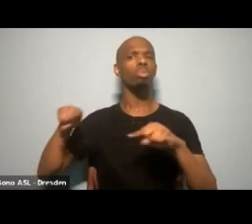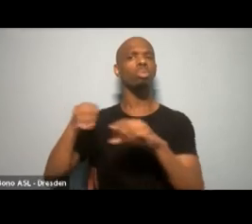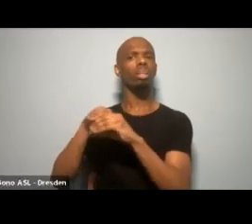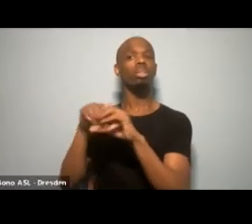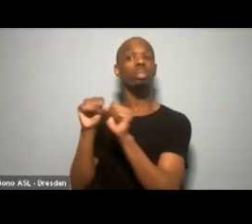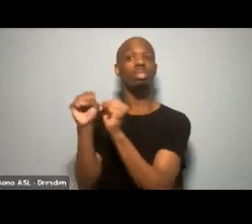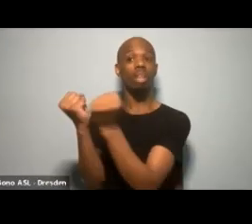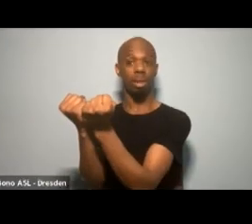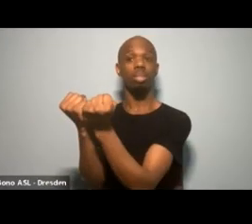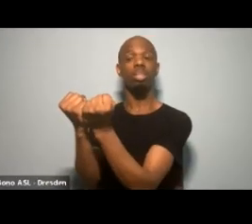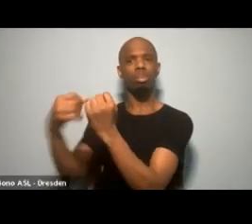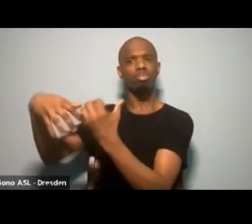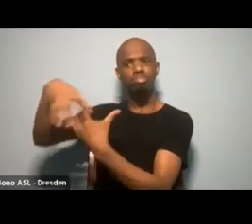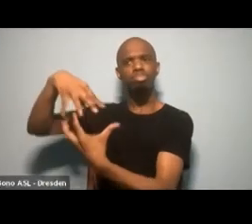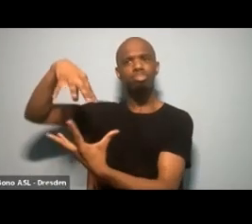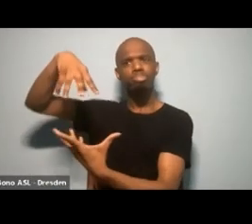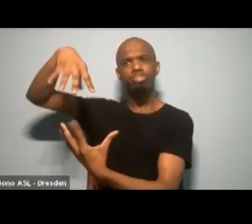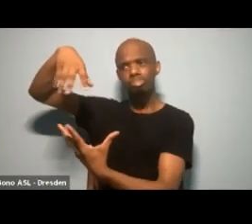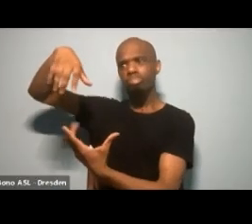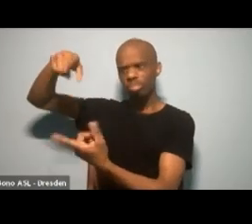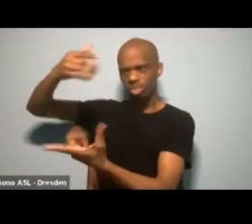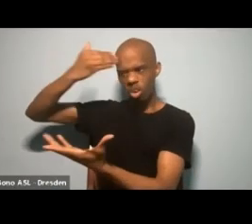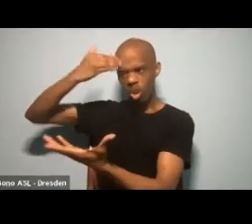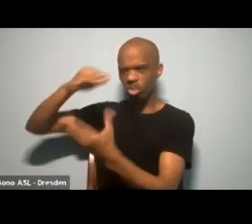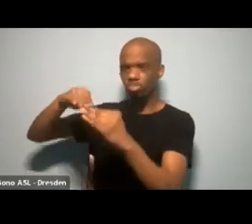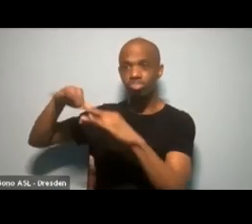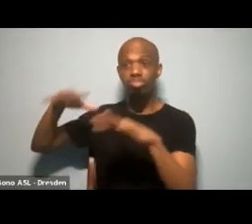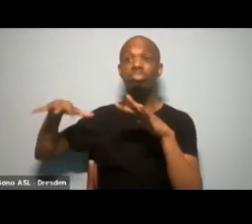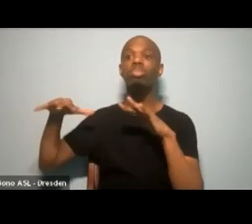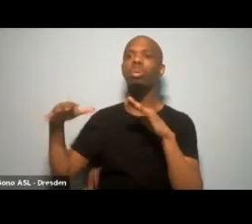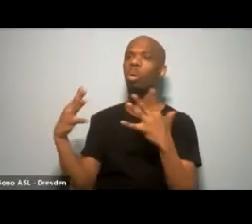and very, very aggressive